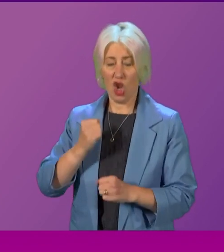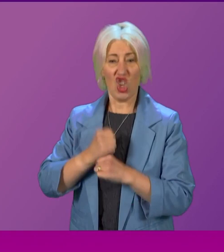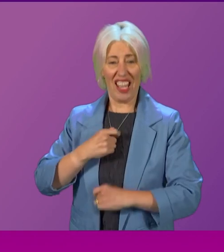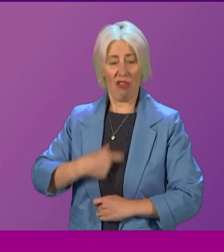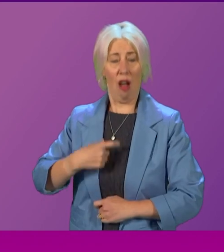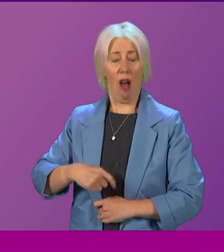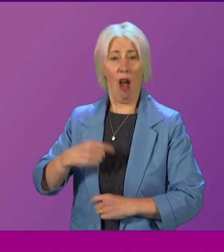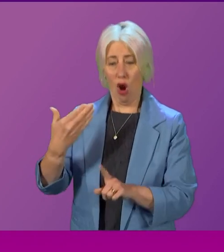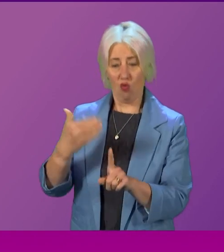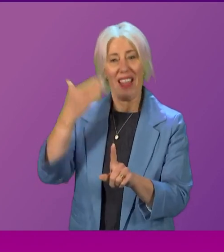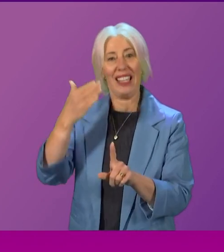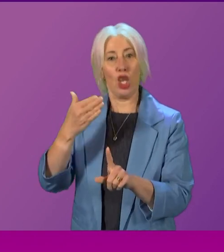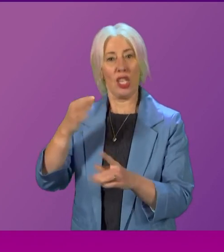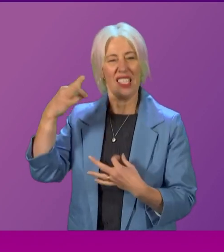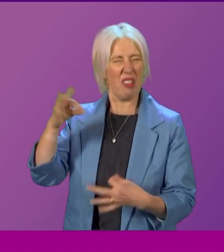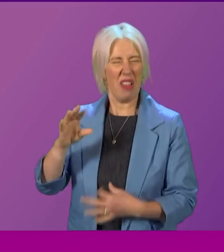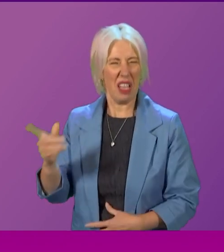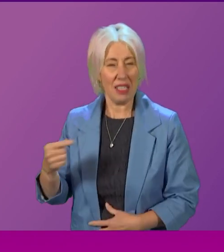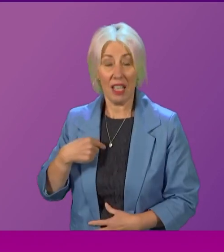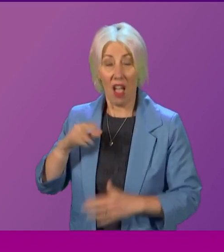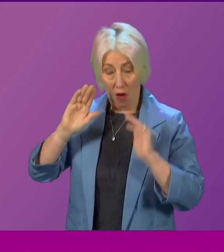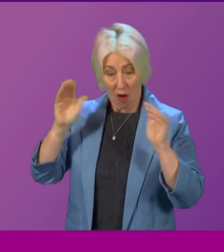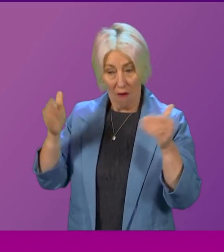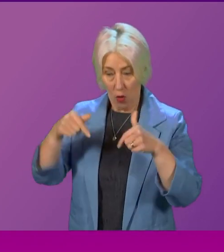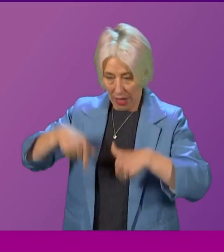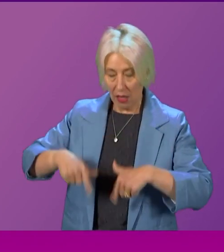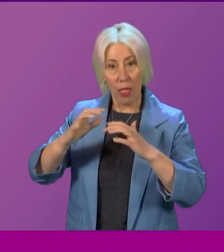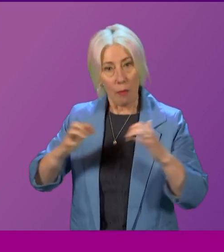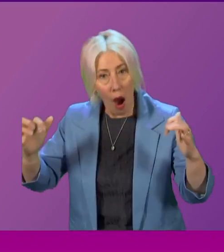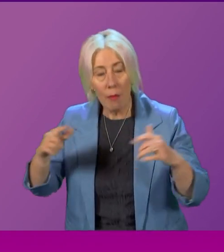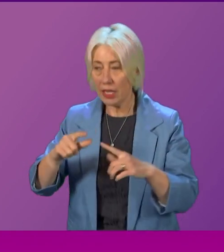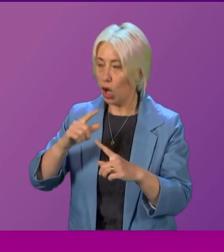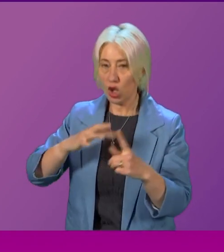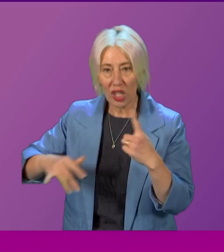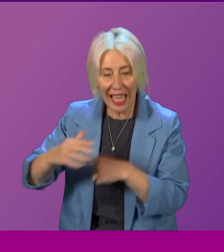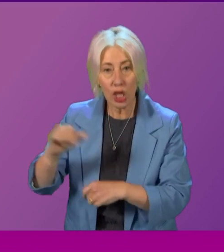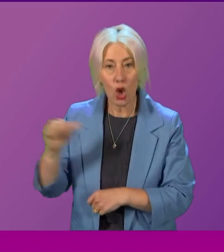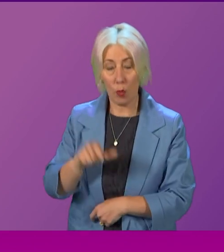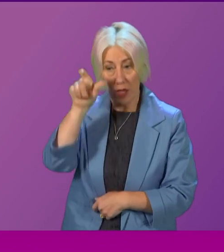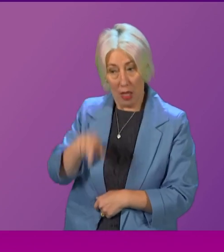Our focus as a Parliament, and as a society, should be on those who perpetrate violence